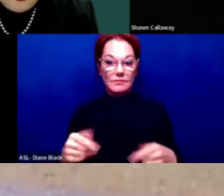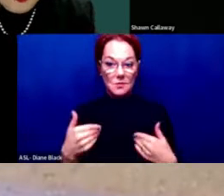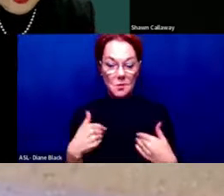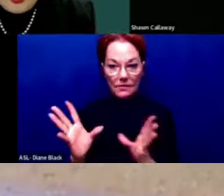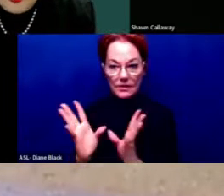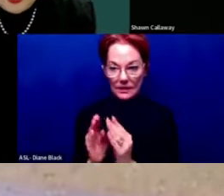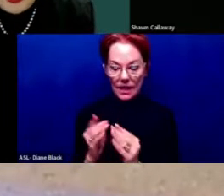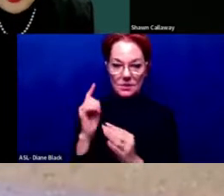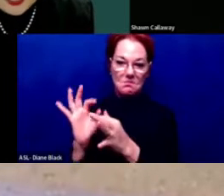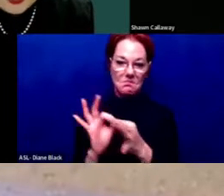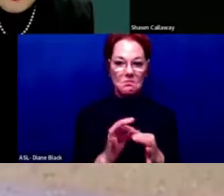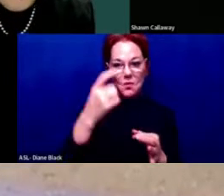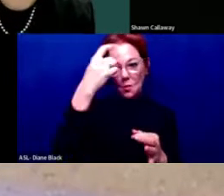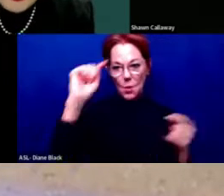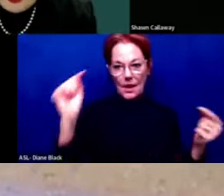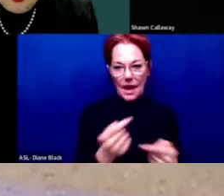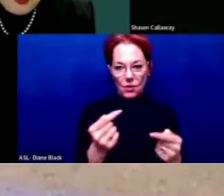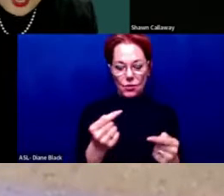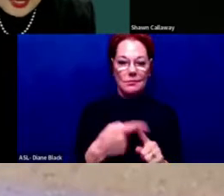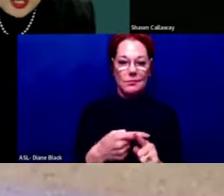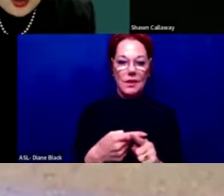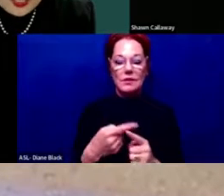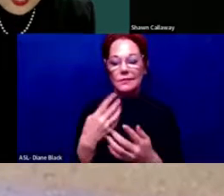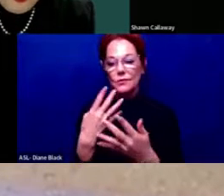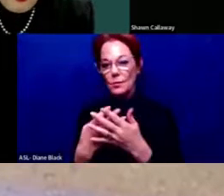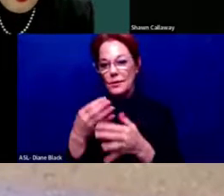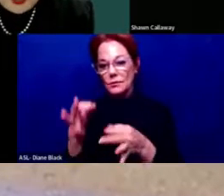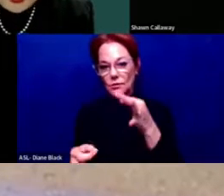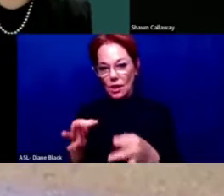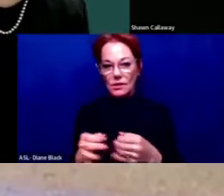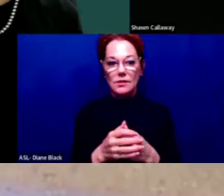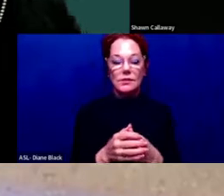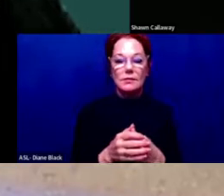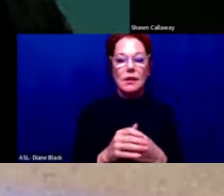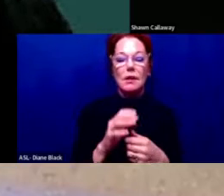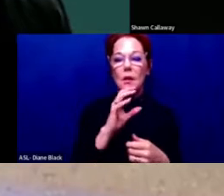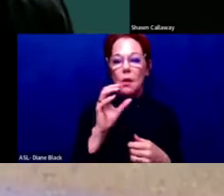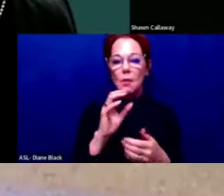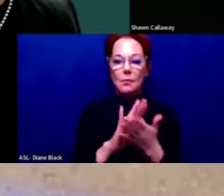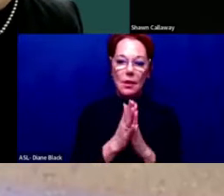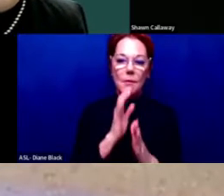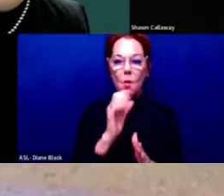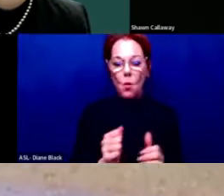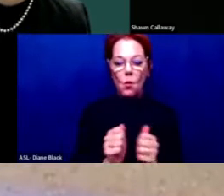injury in the criminal legal system, aging with brain injury and bridging intellectual and developmental disabilities in